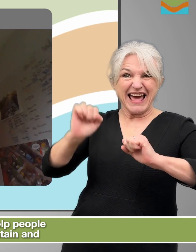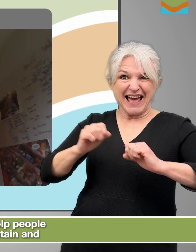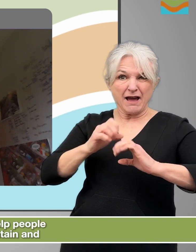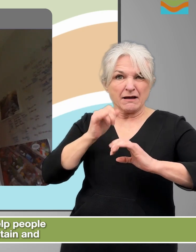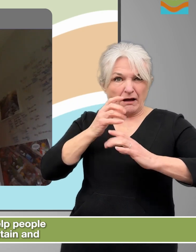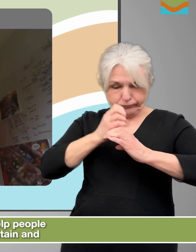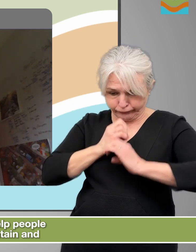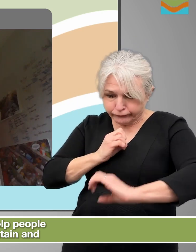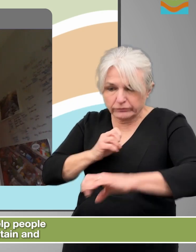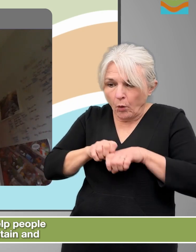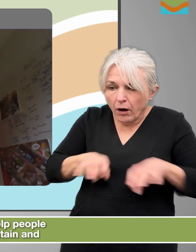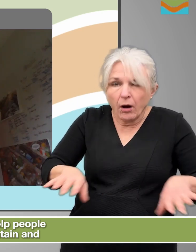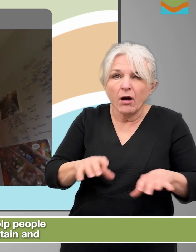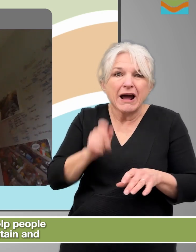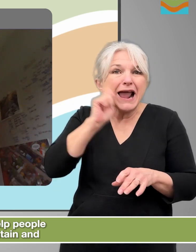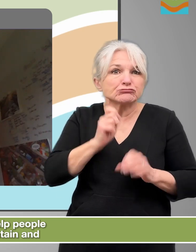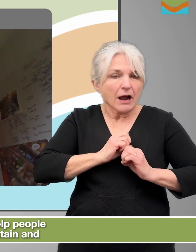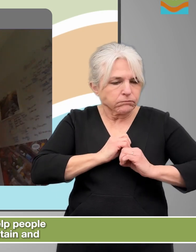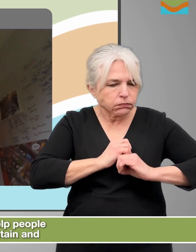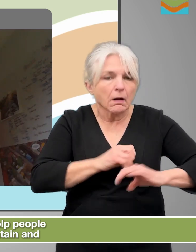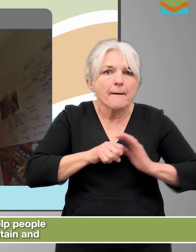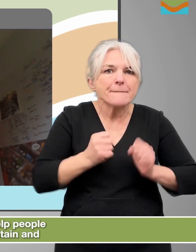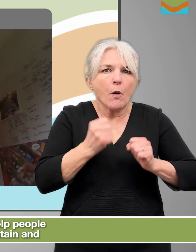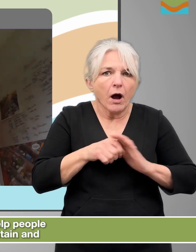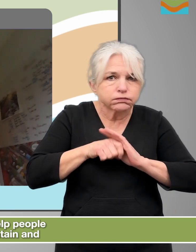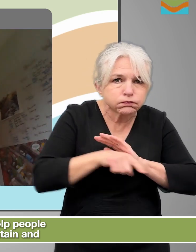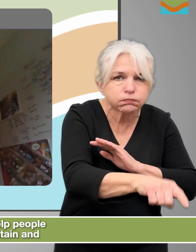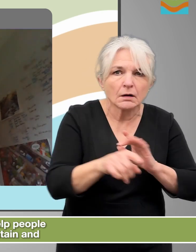onto one common platform to help people who own and operate and maintain and